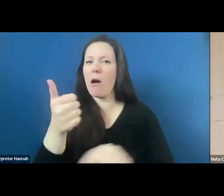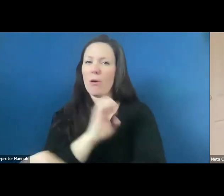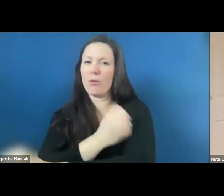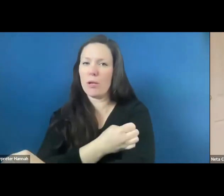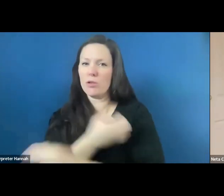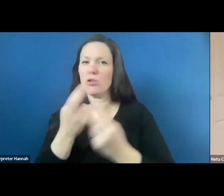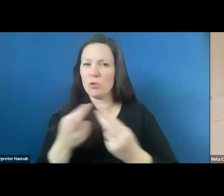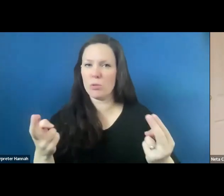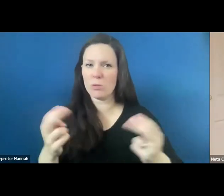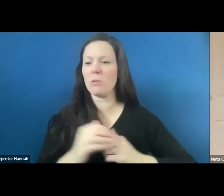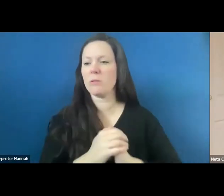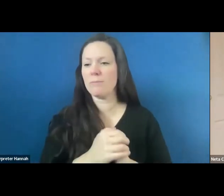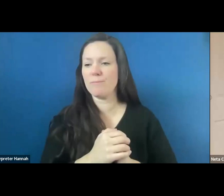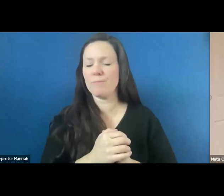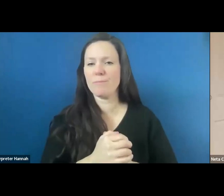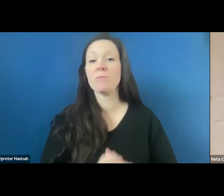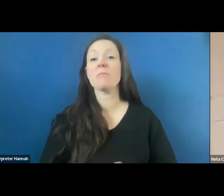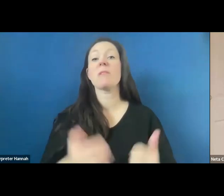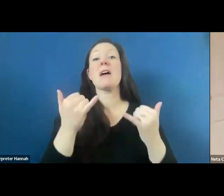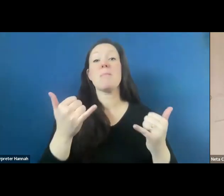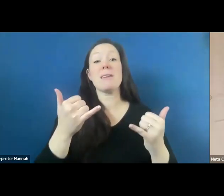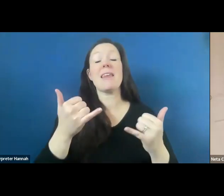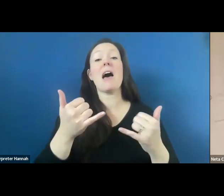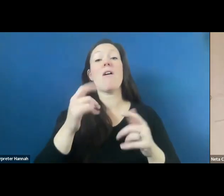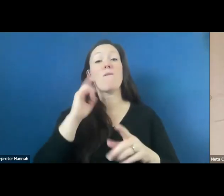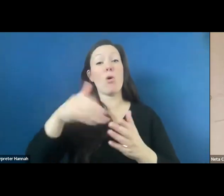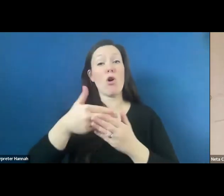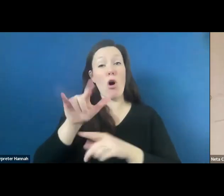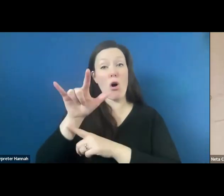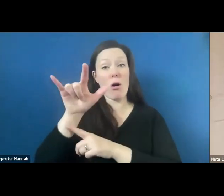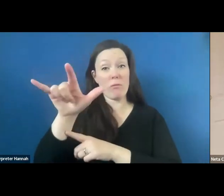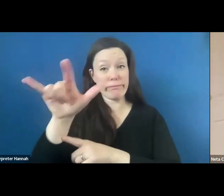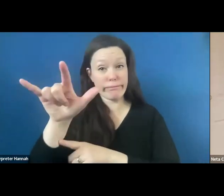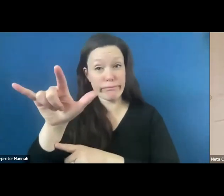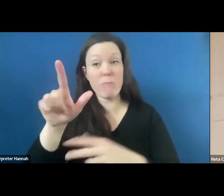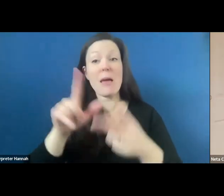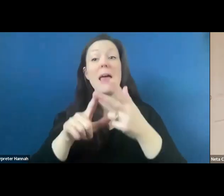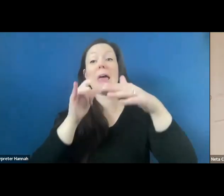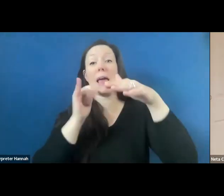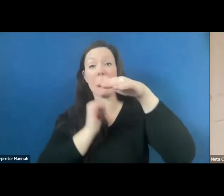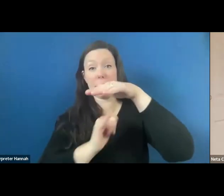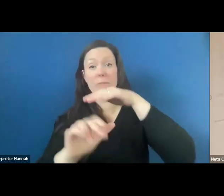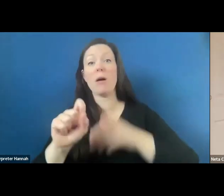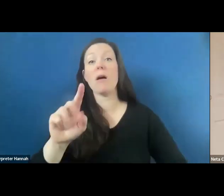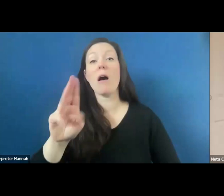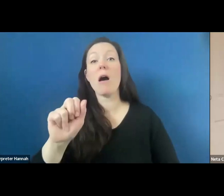to all of its submarines and aircraft carriers being nuclear powered and then it decreased.